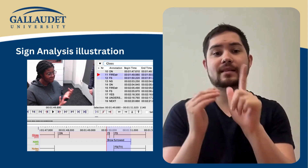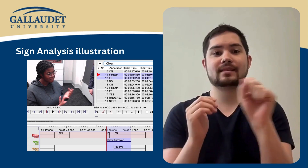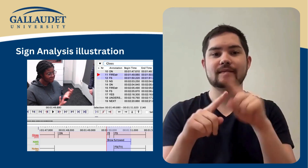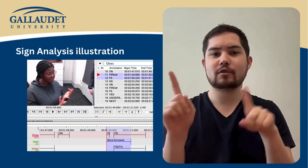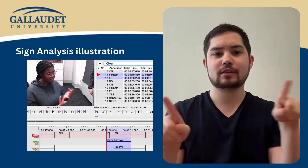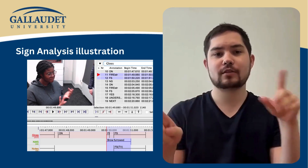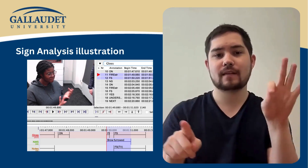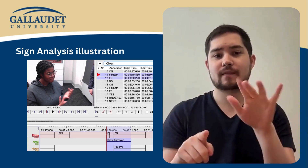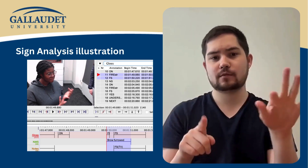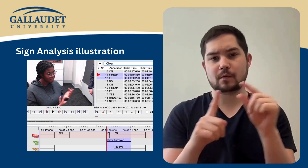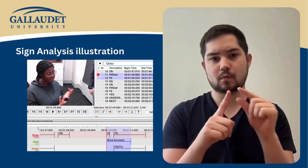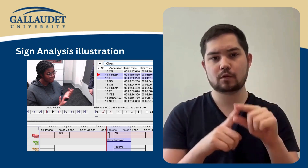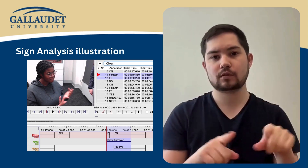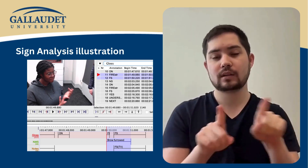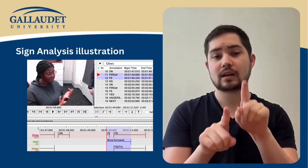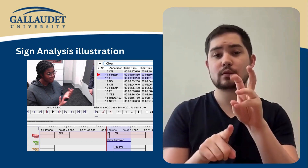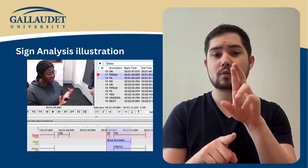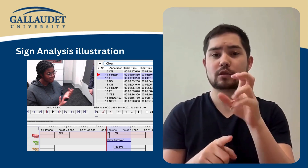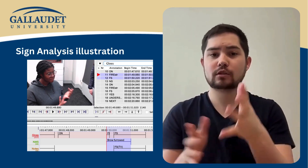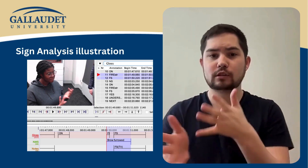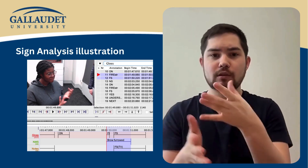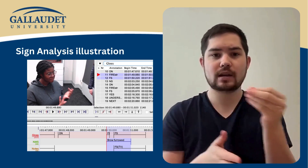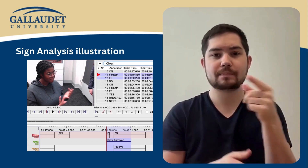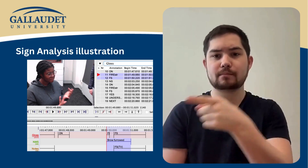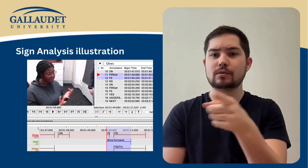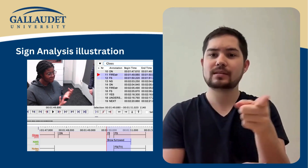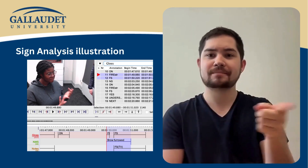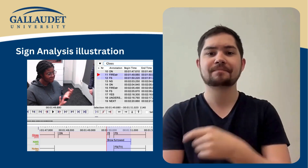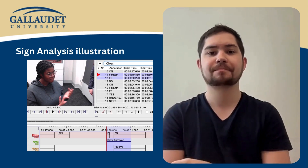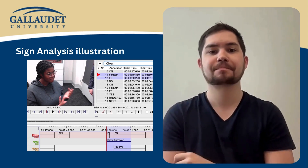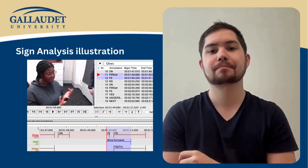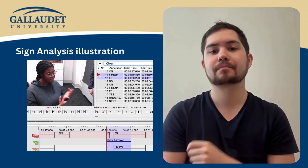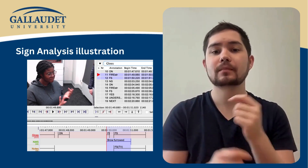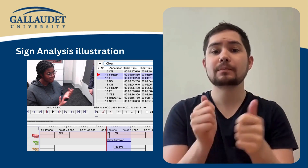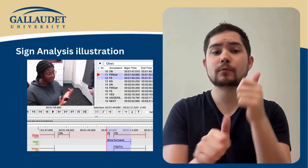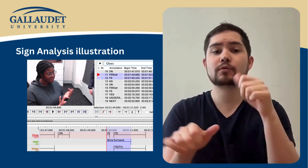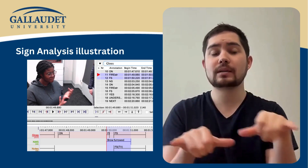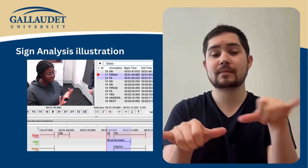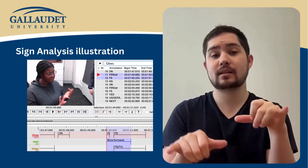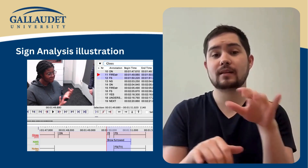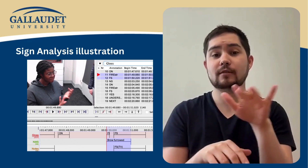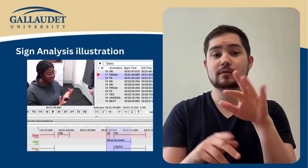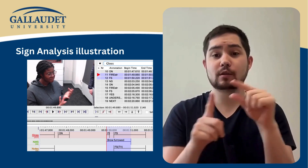of fingerspelled words, as were gestures and pointing. The most commonly fingerspelled words